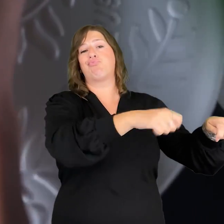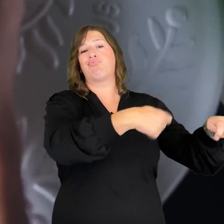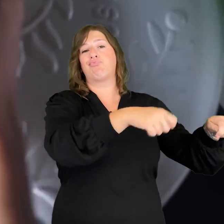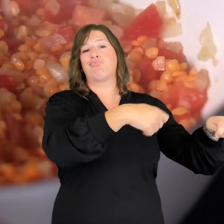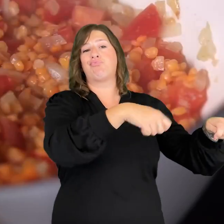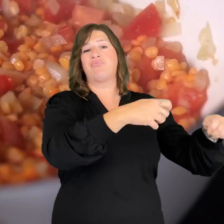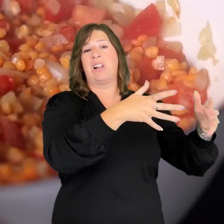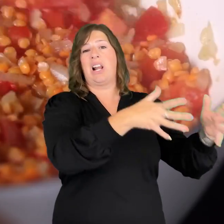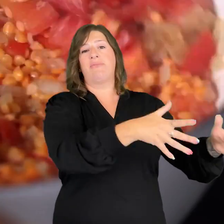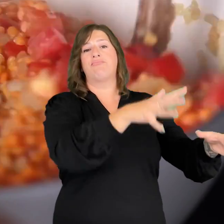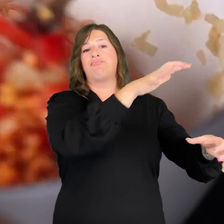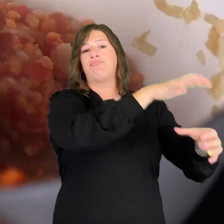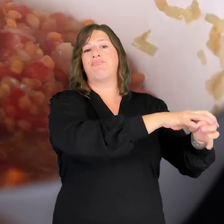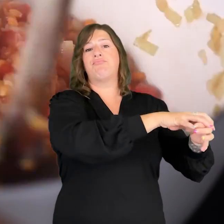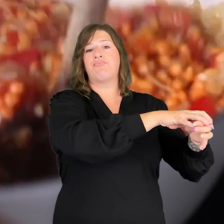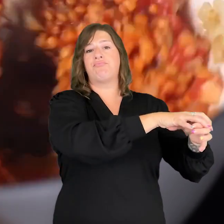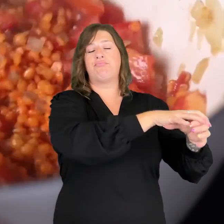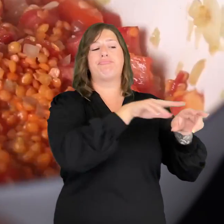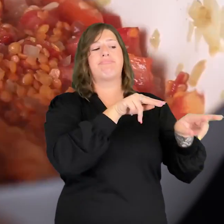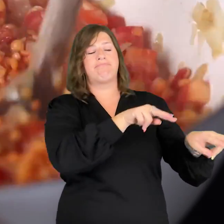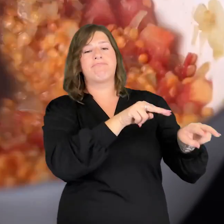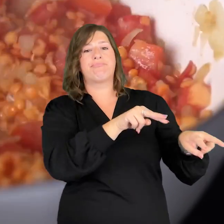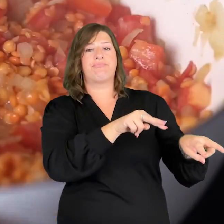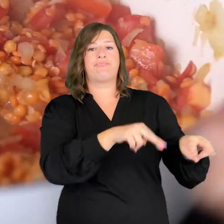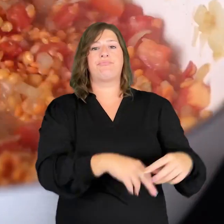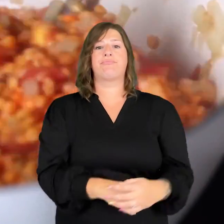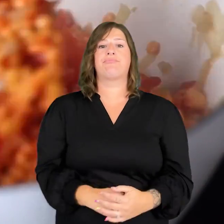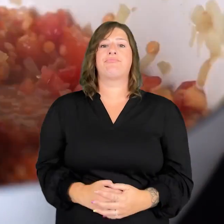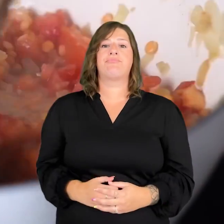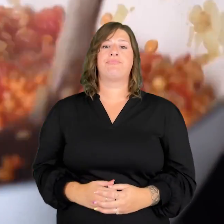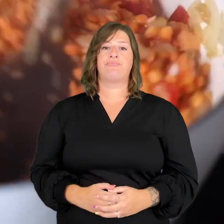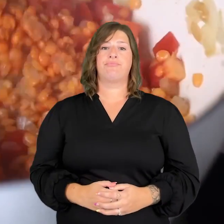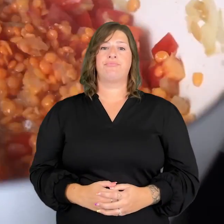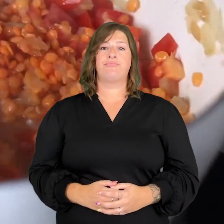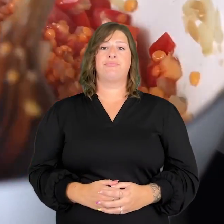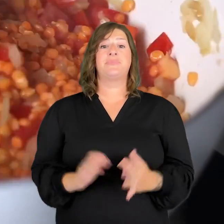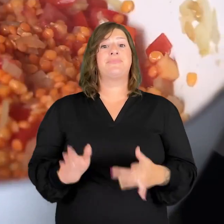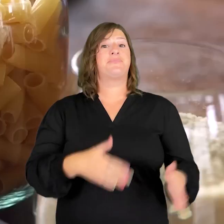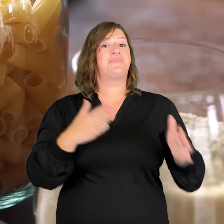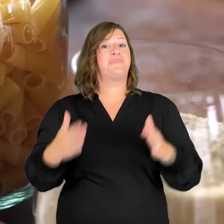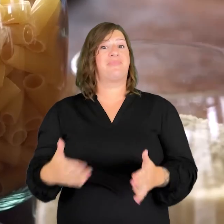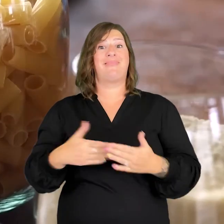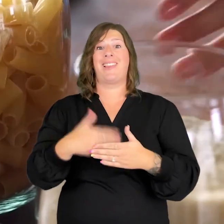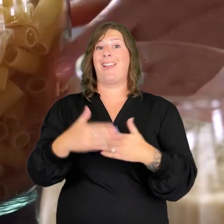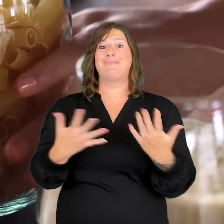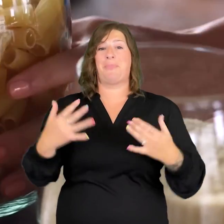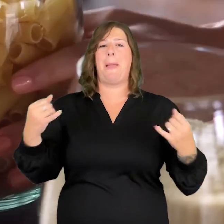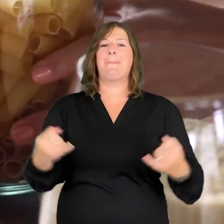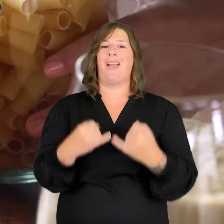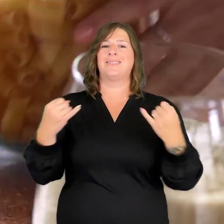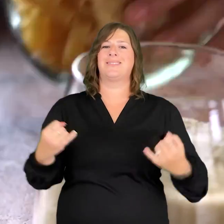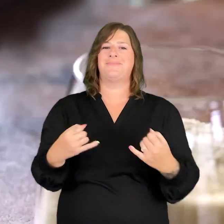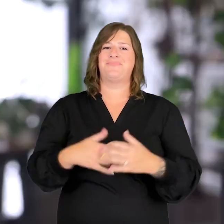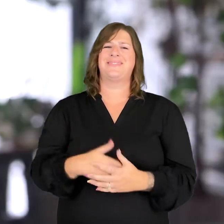Just be sure to give it a stir every few minutes so that it cooks evenly. While that's simmering away we're going to cook up our pasta. My Italian friends